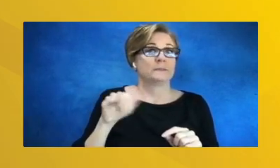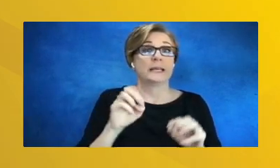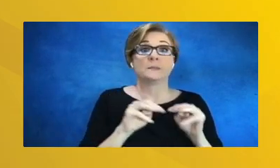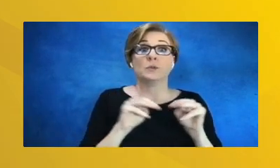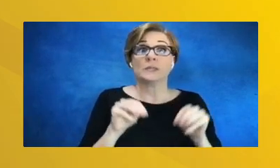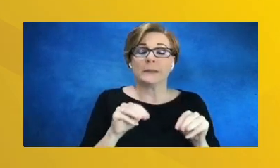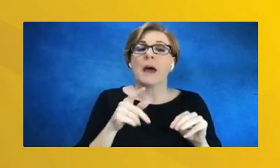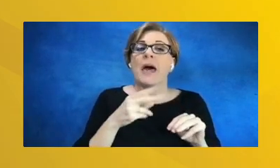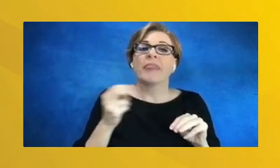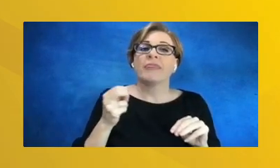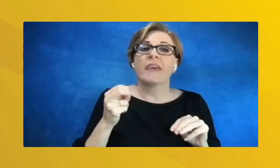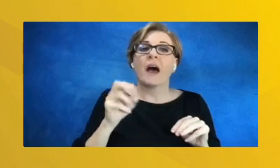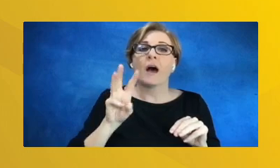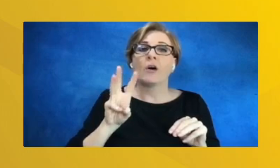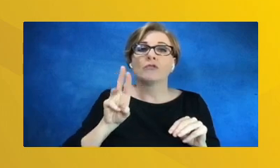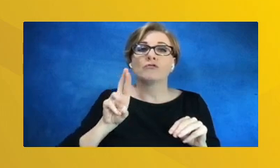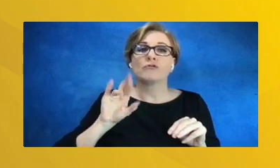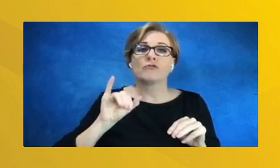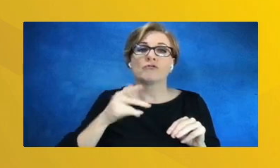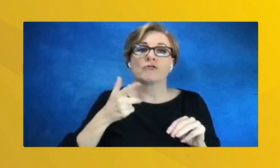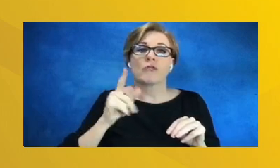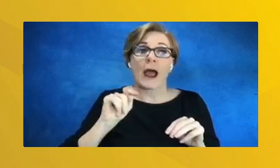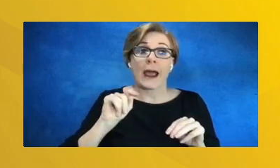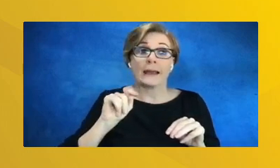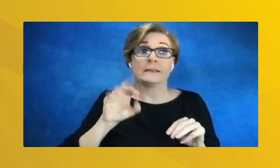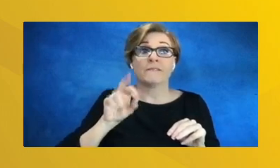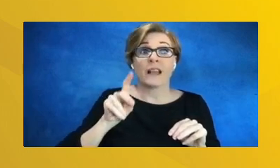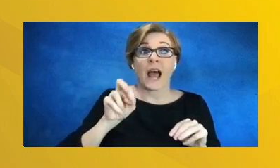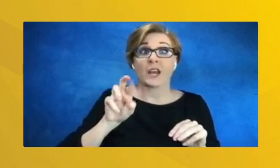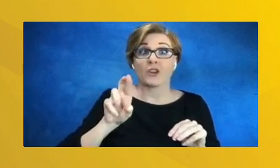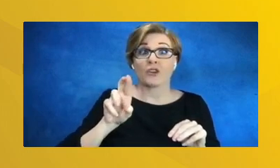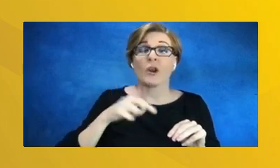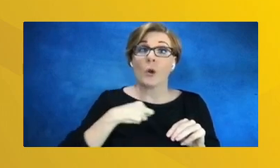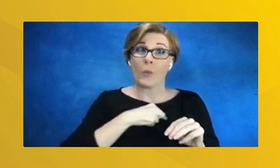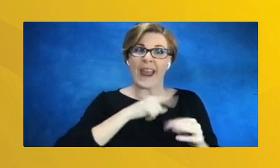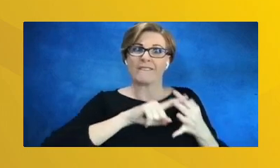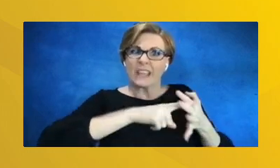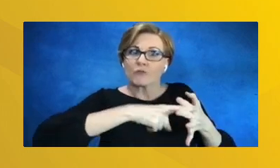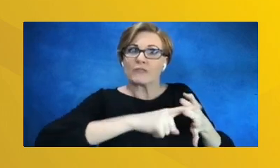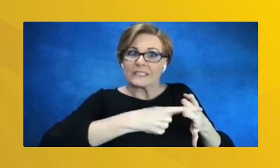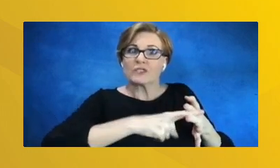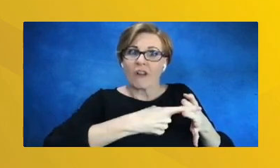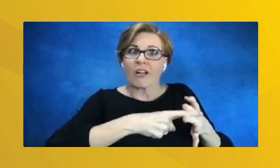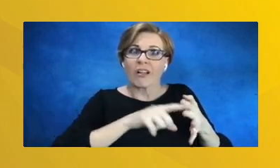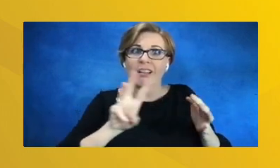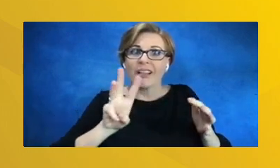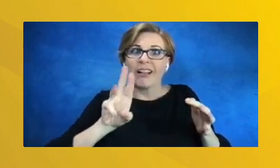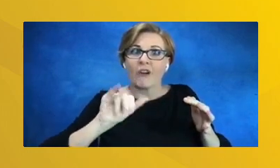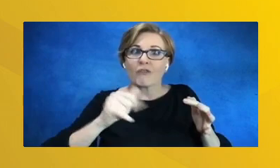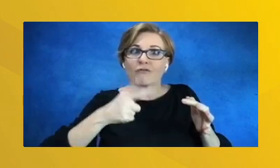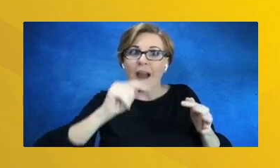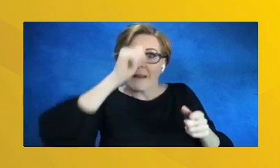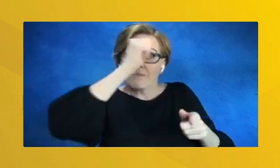At the National Air and Space Museum, we have the original Wright Flyer, the very first airplane invented by the Wright brothers.